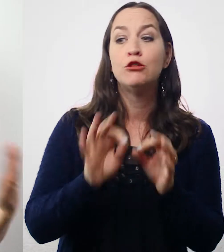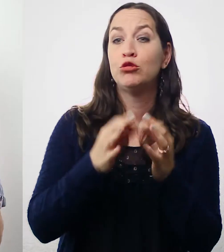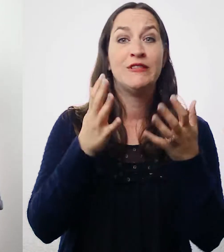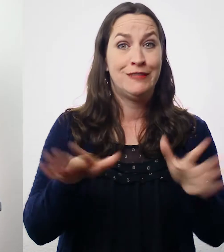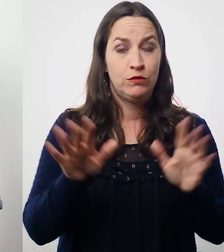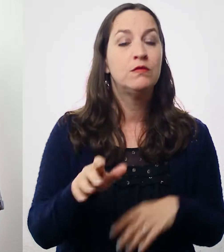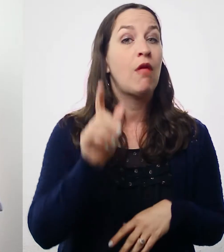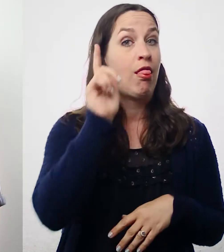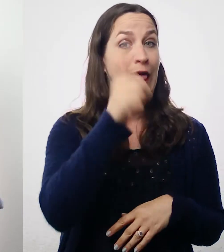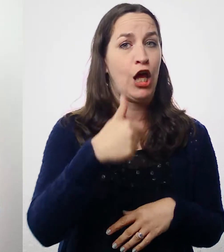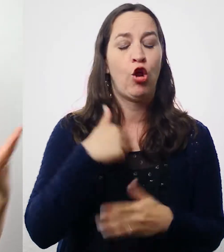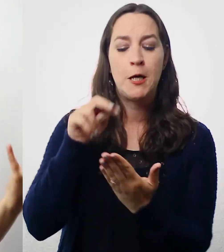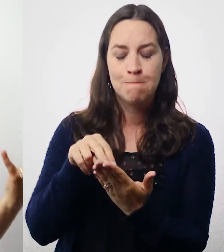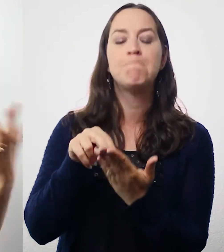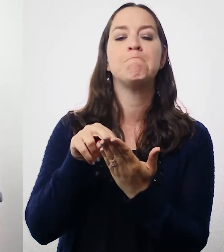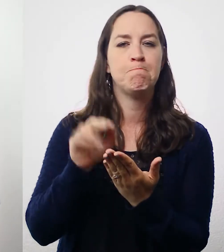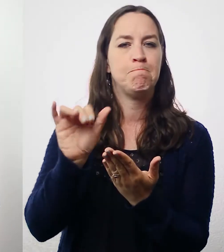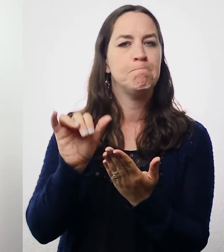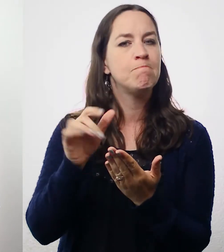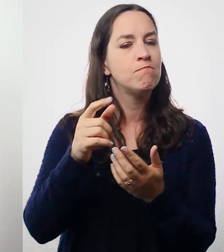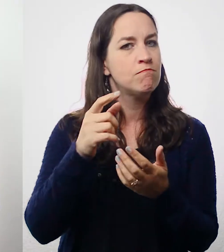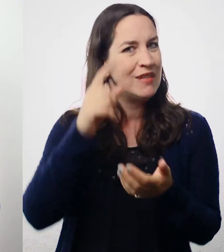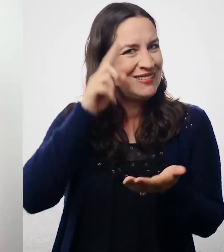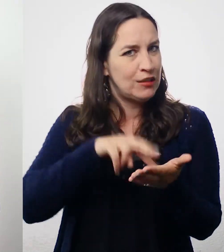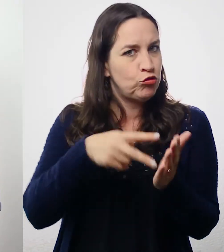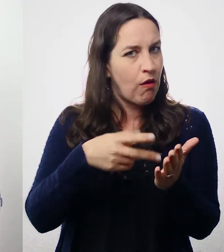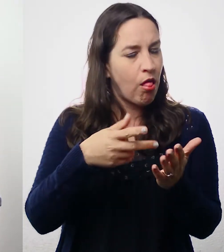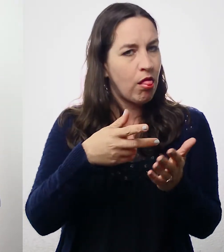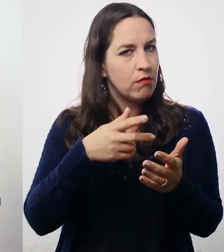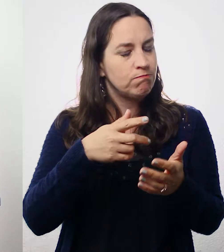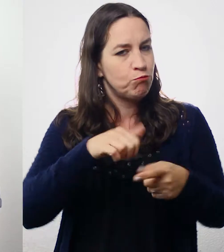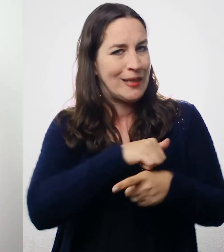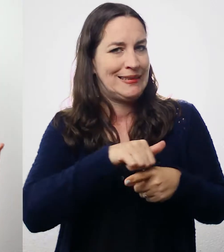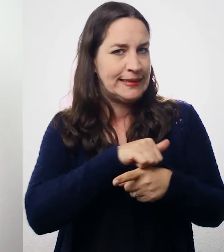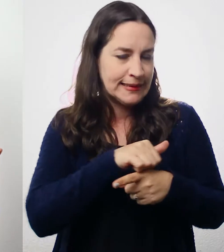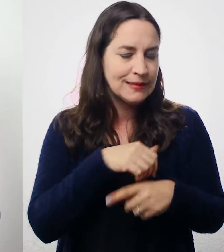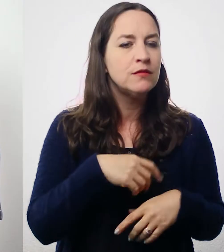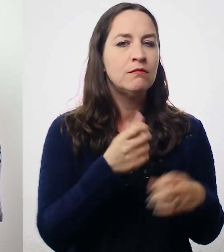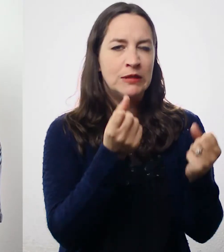remember it later. I like to bring that into my intentional practice and I will come up with sentences and incorporate